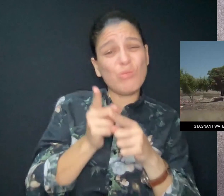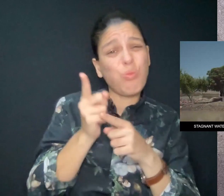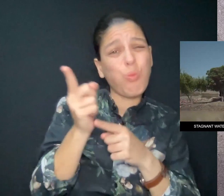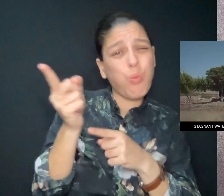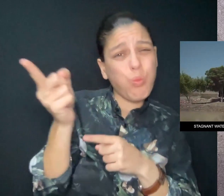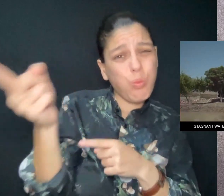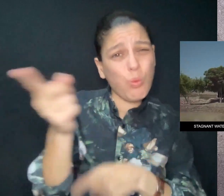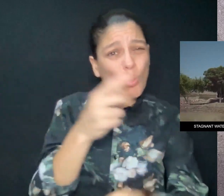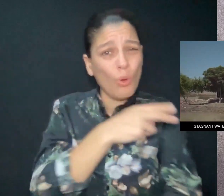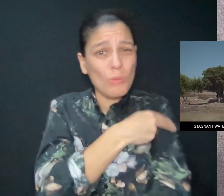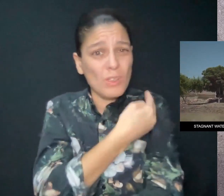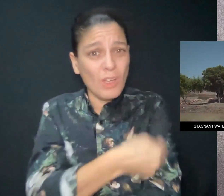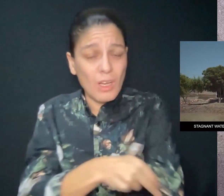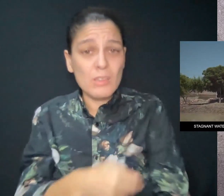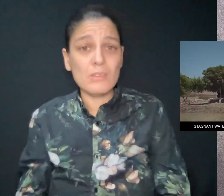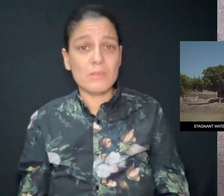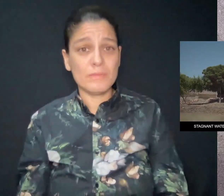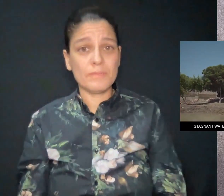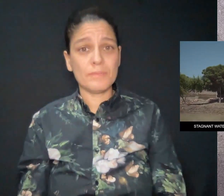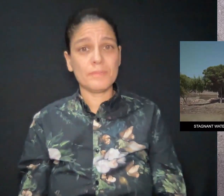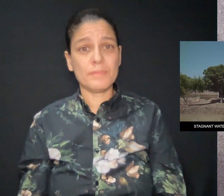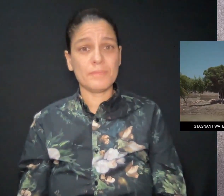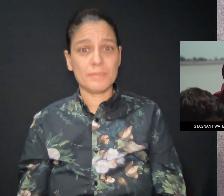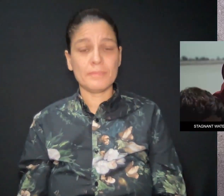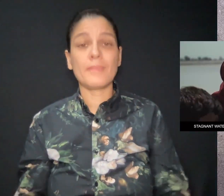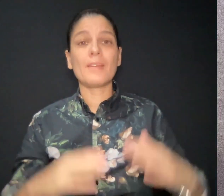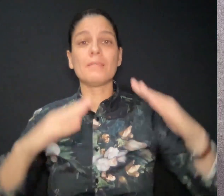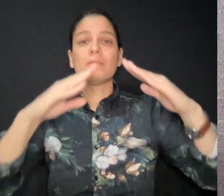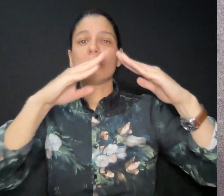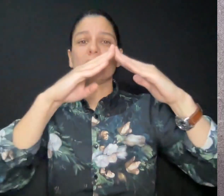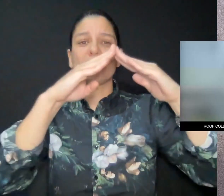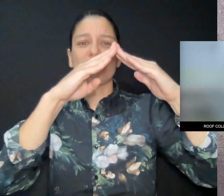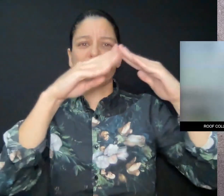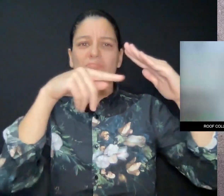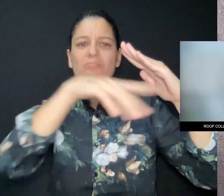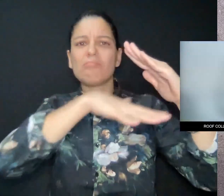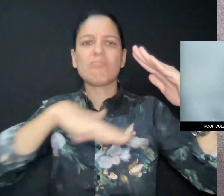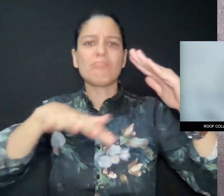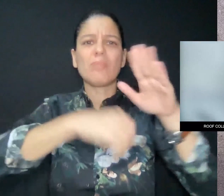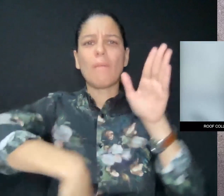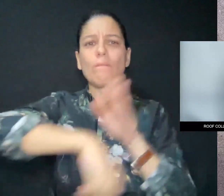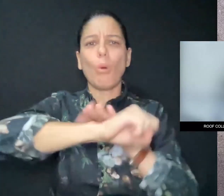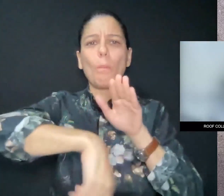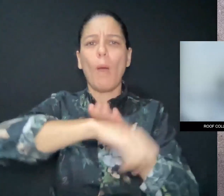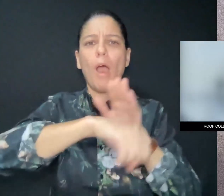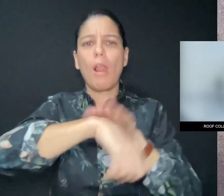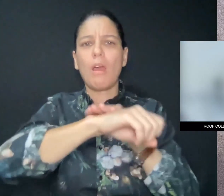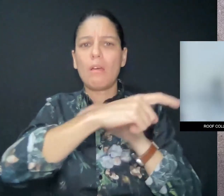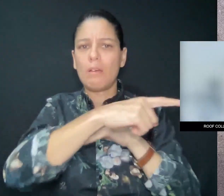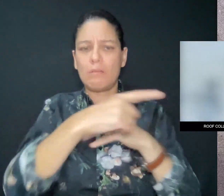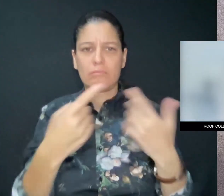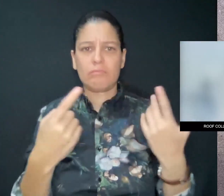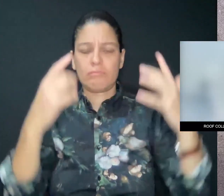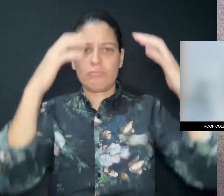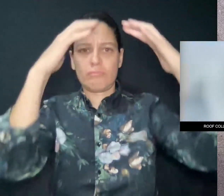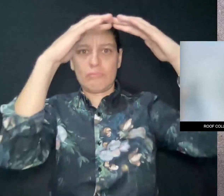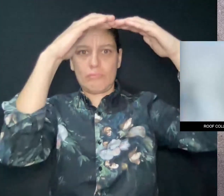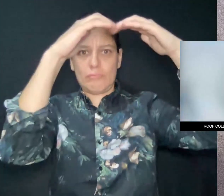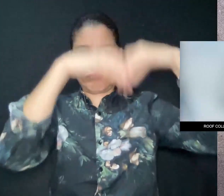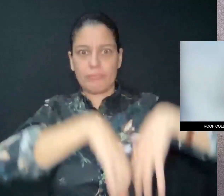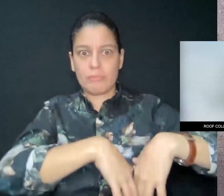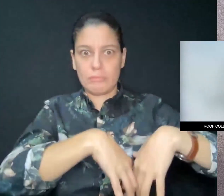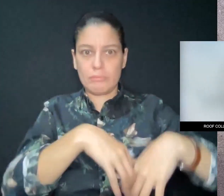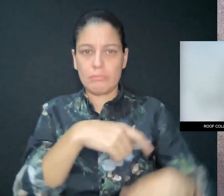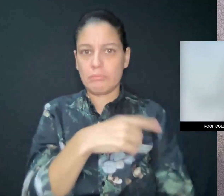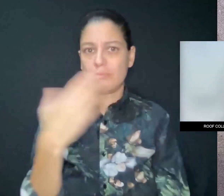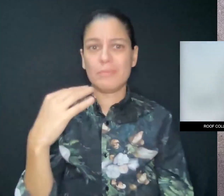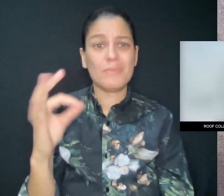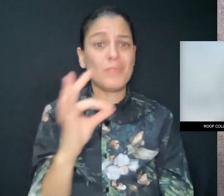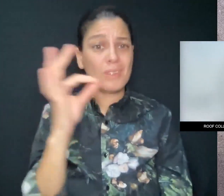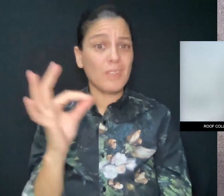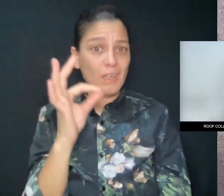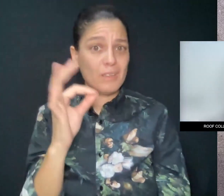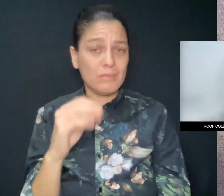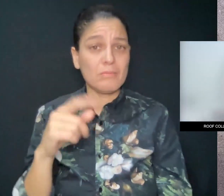hours away a soccer stadium roof partially collapsed